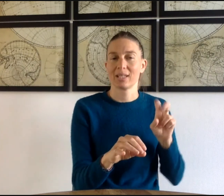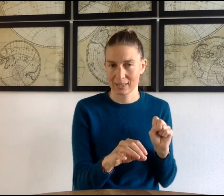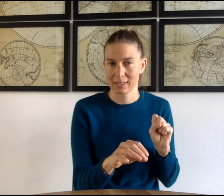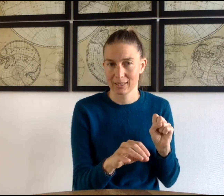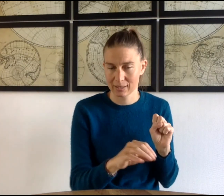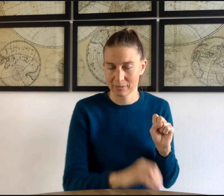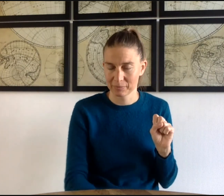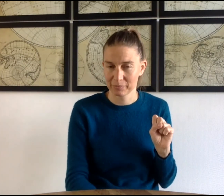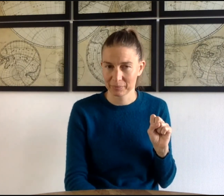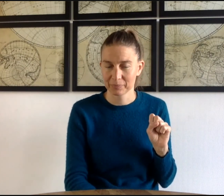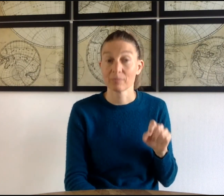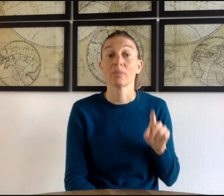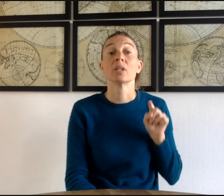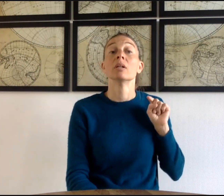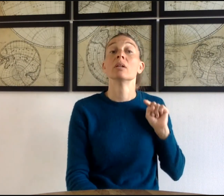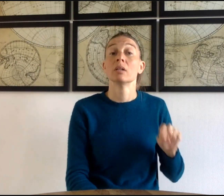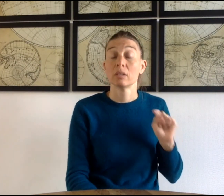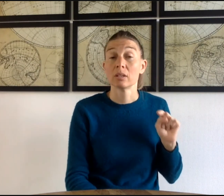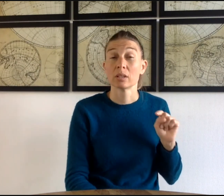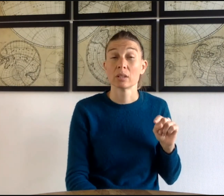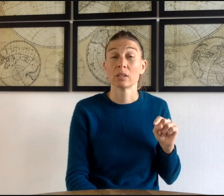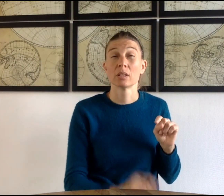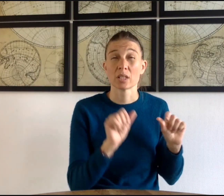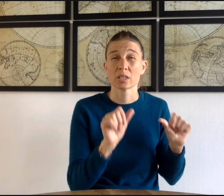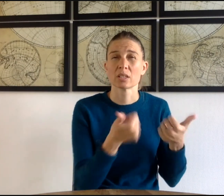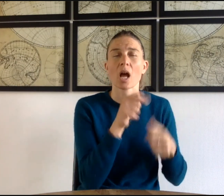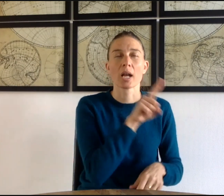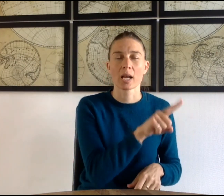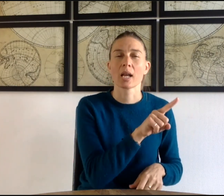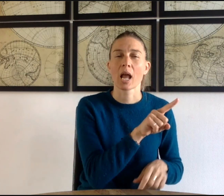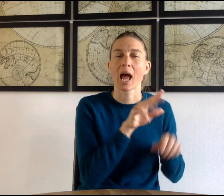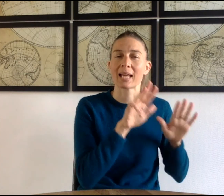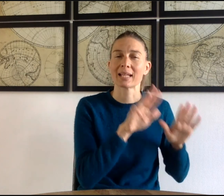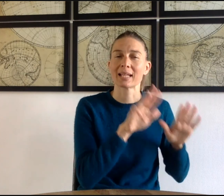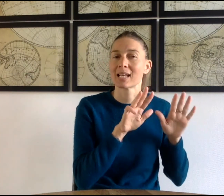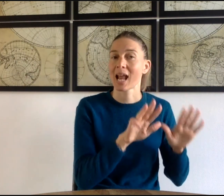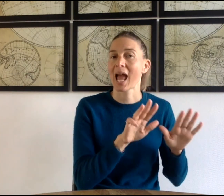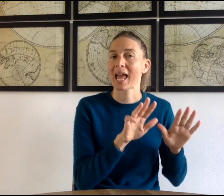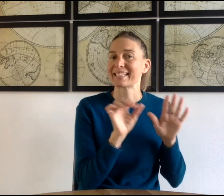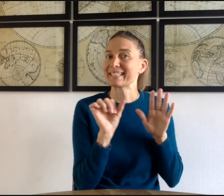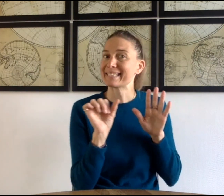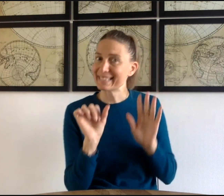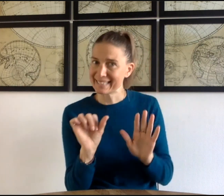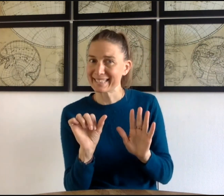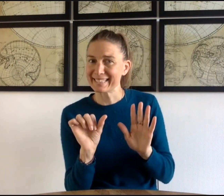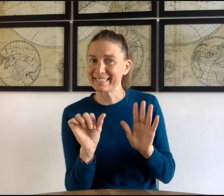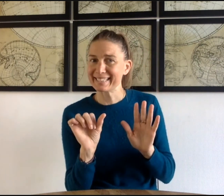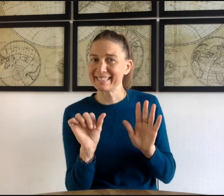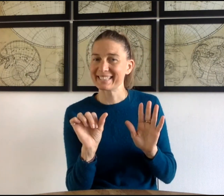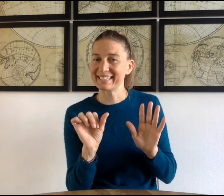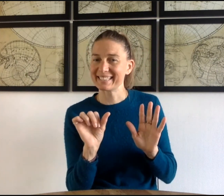This initiative started in 1996, I hope I remember the correct year.